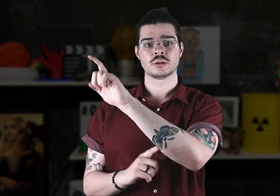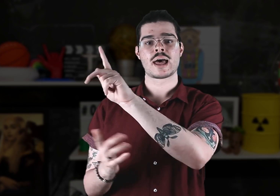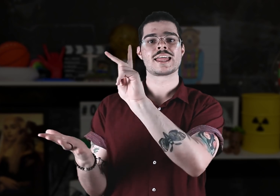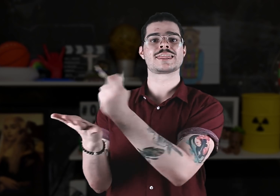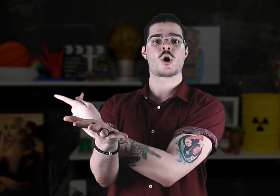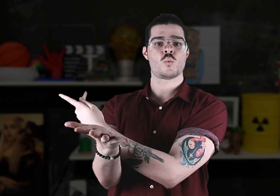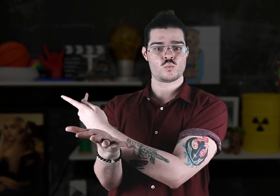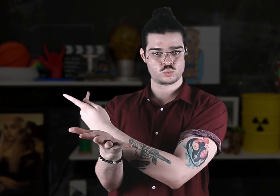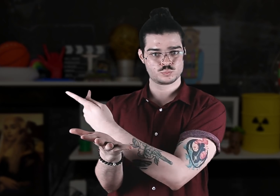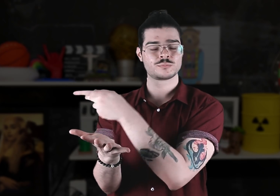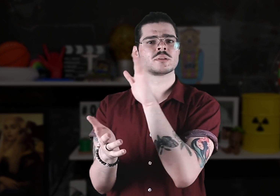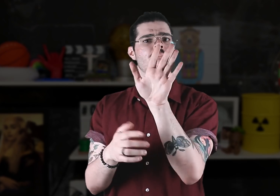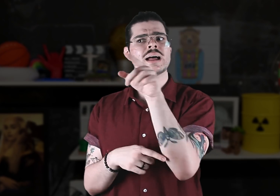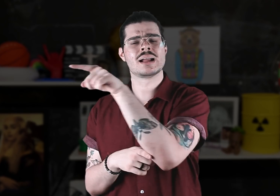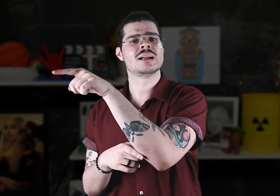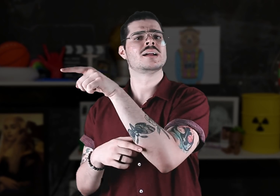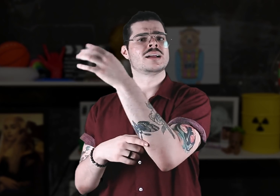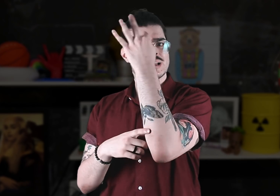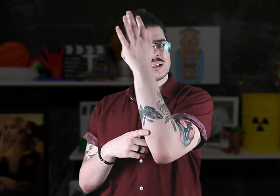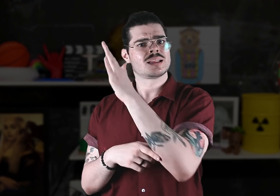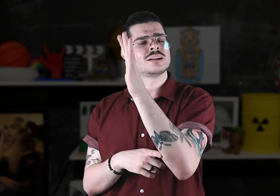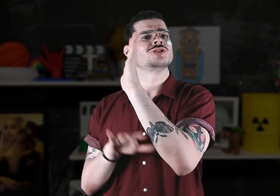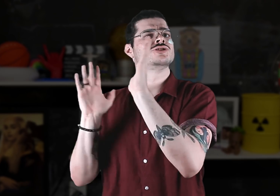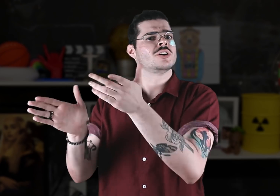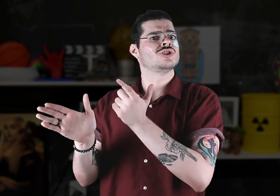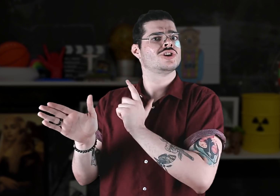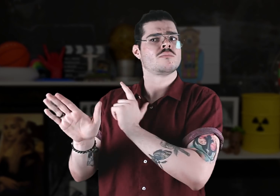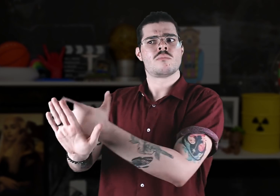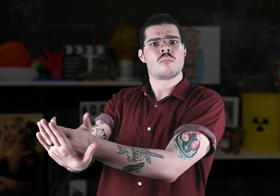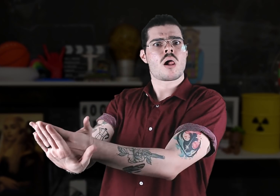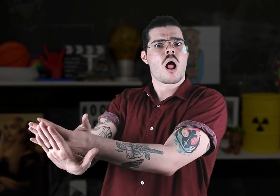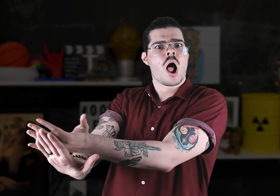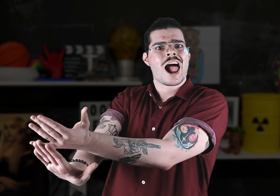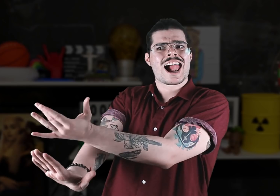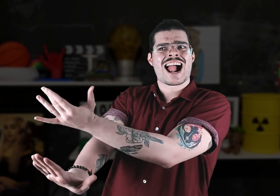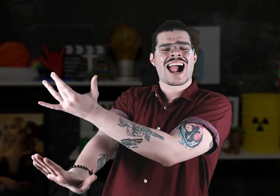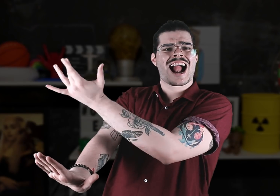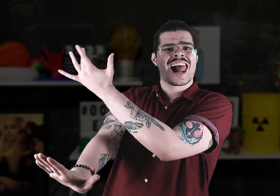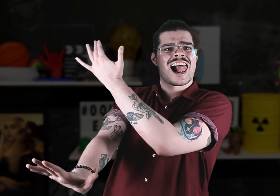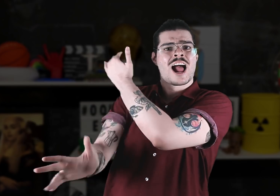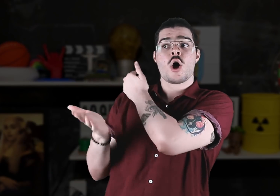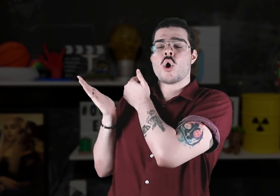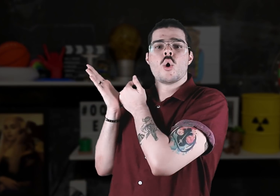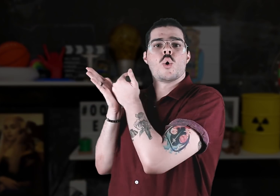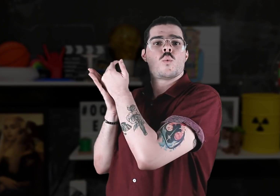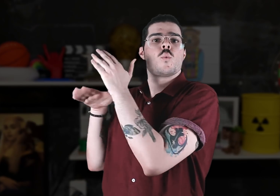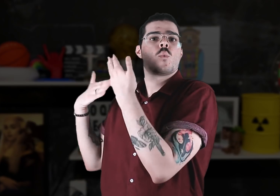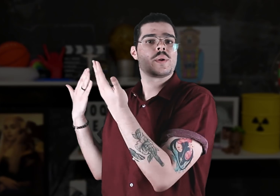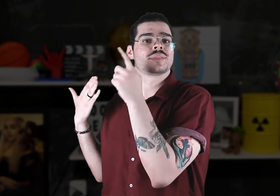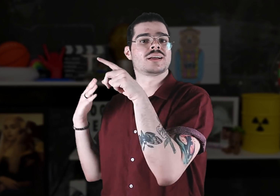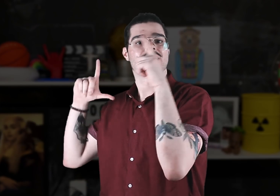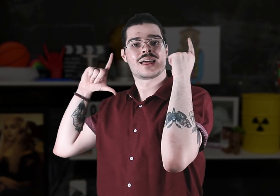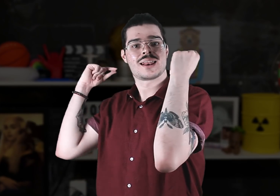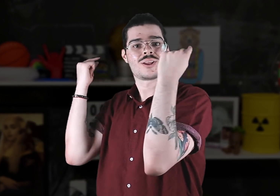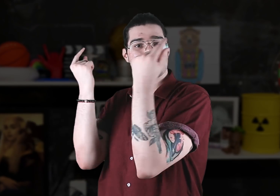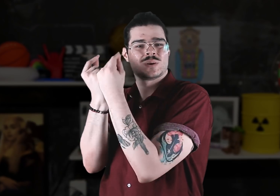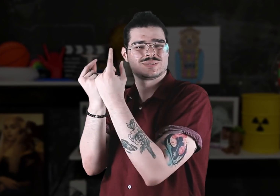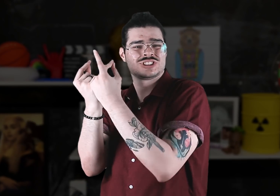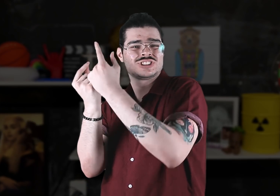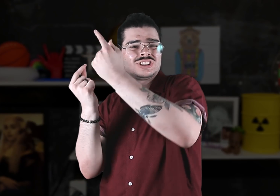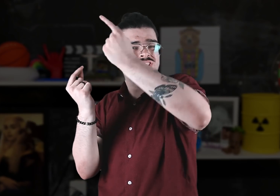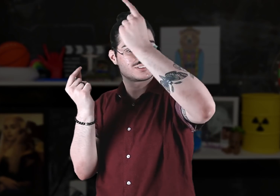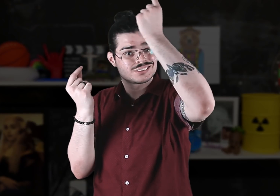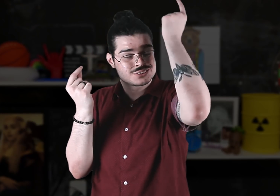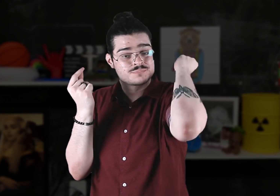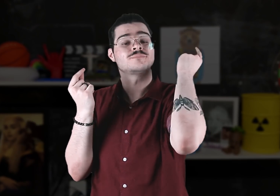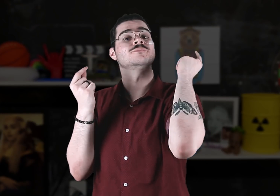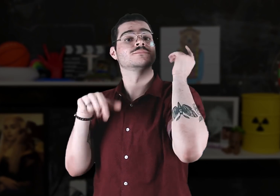was wrong since Ancient Greece,